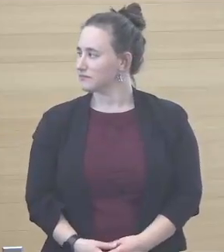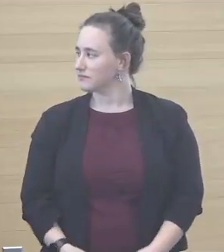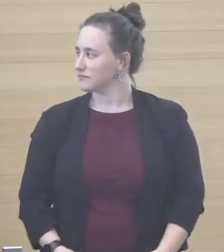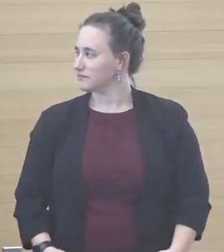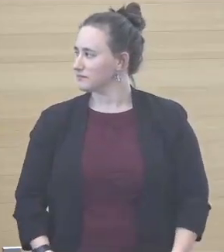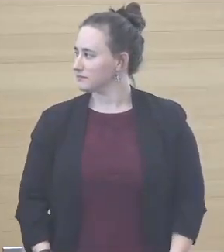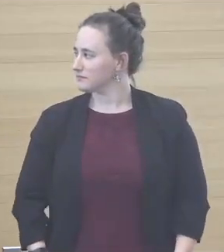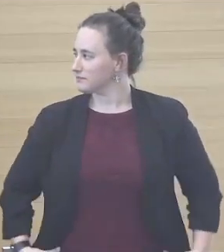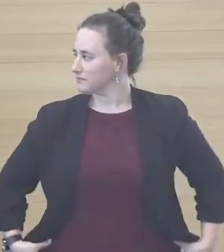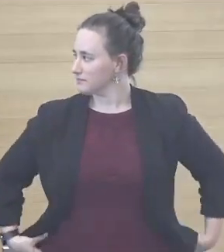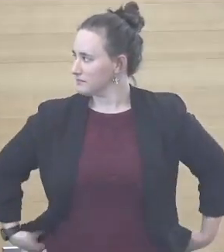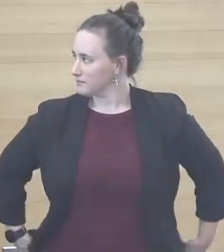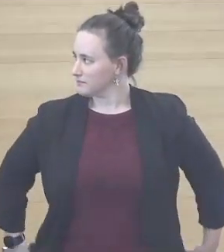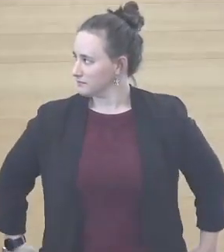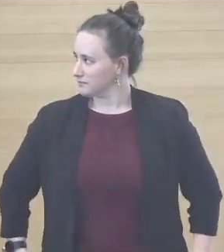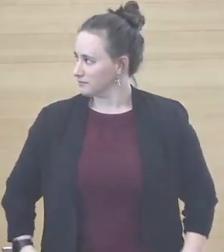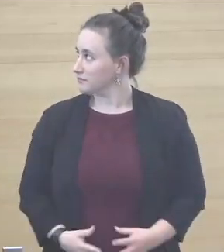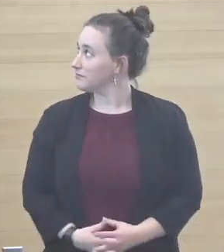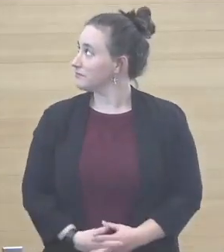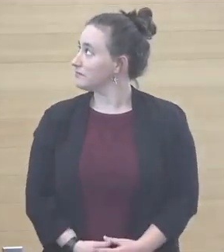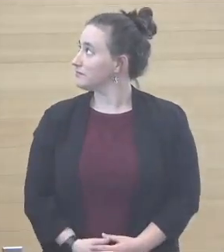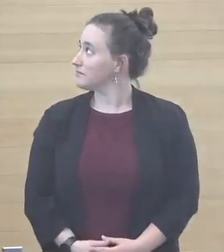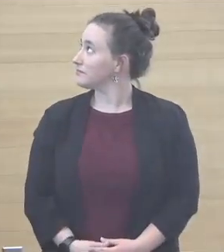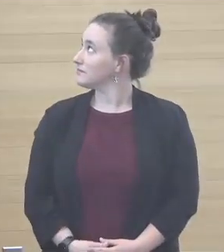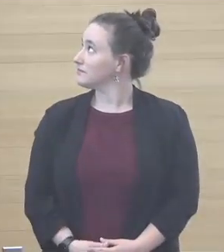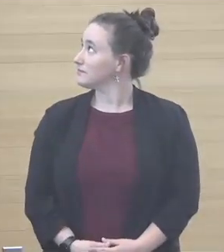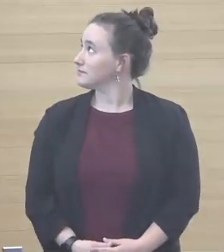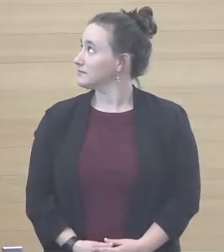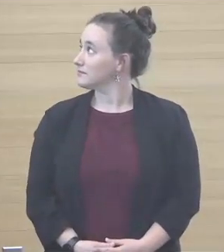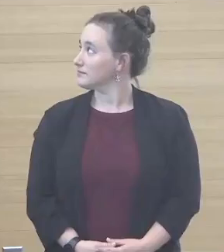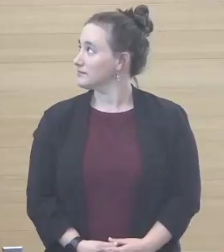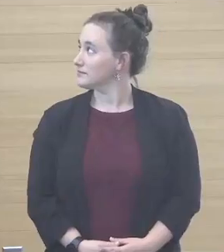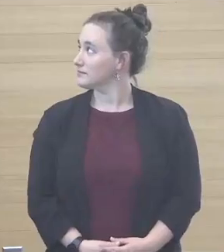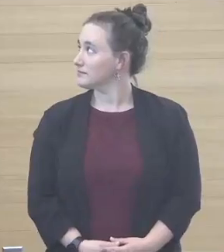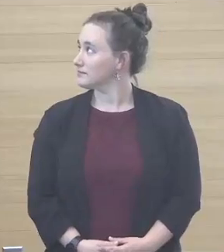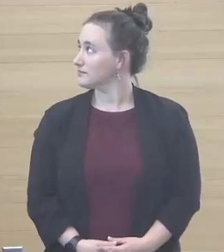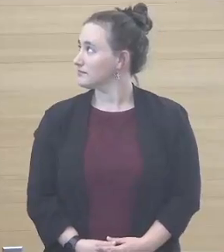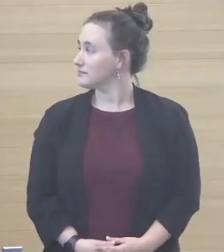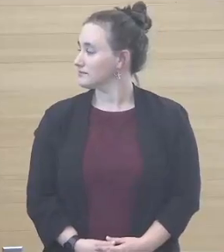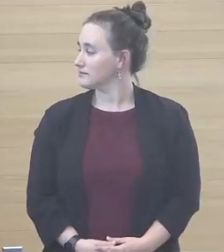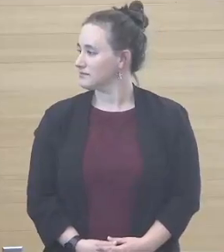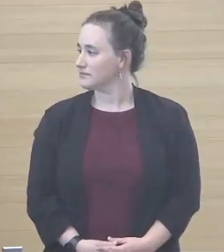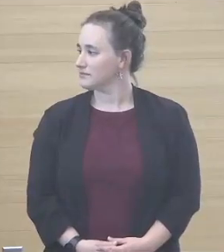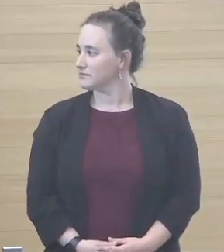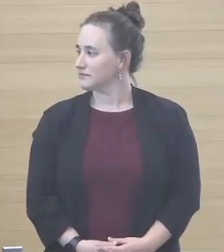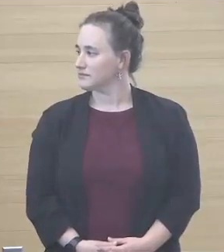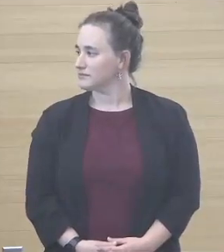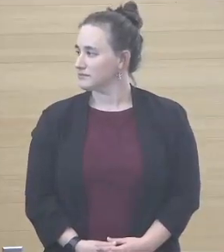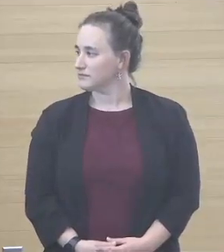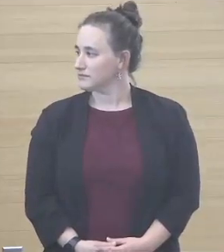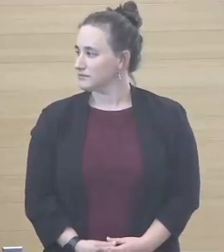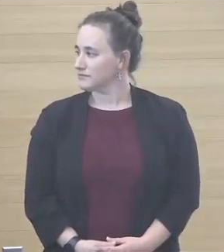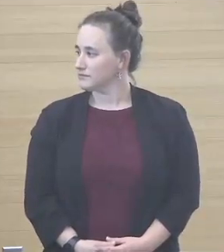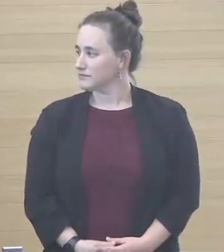Oh, sorry. I'm always multitasking.